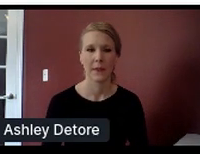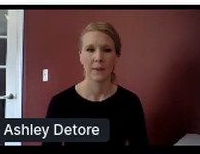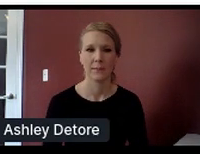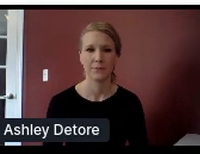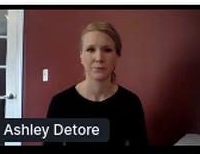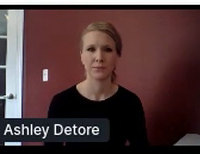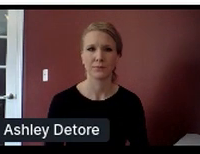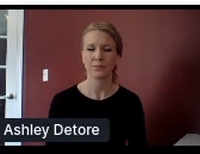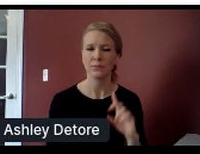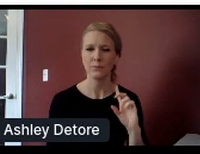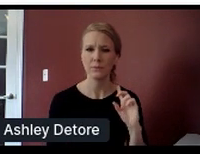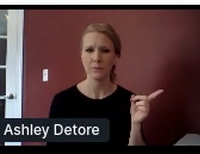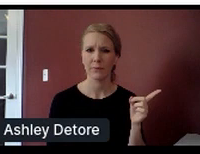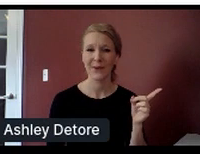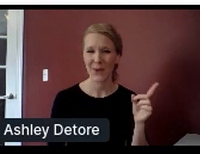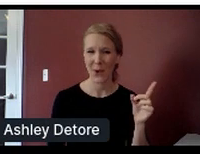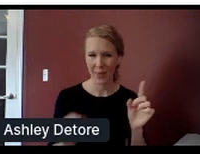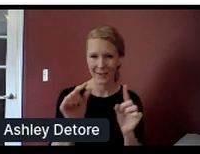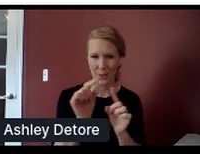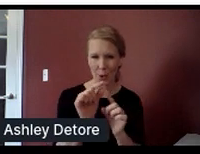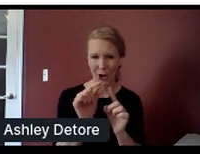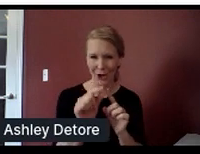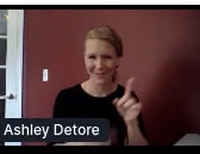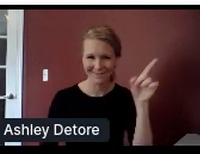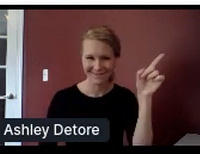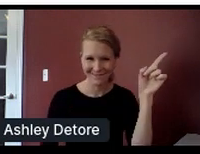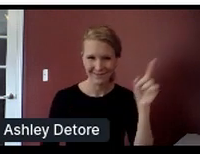So the dreaded word, "privilege."